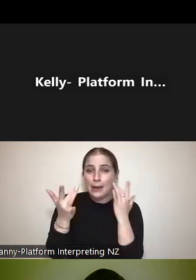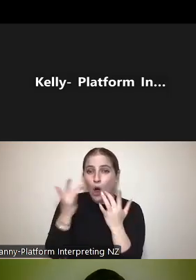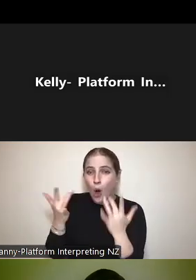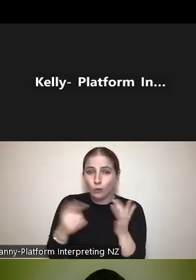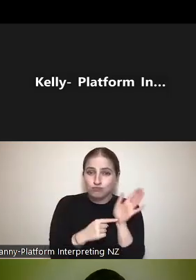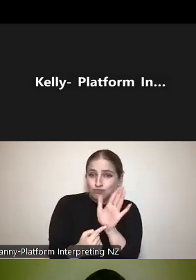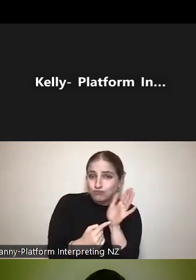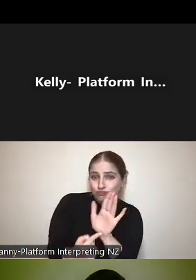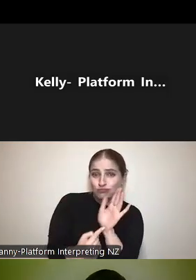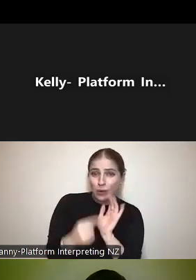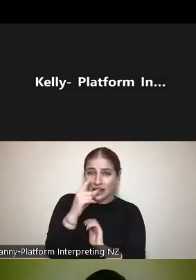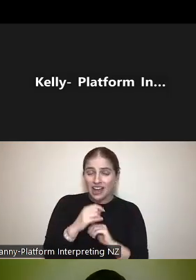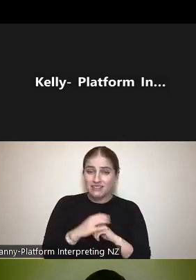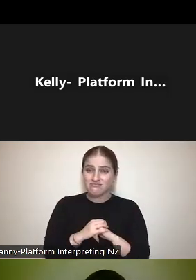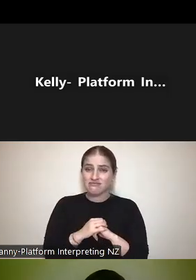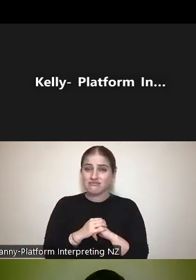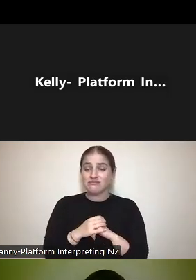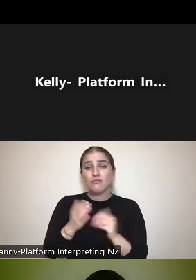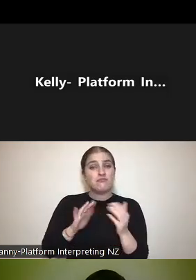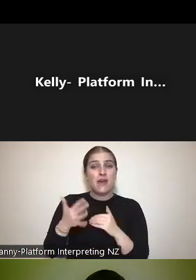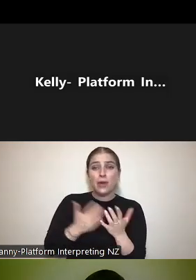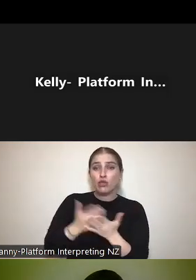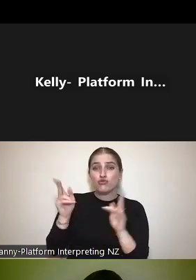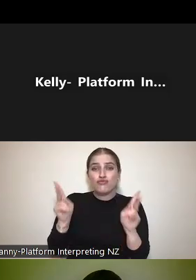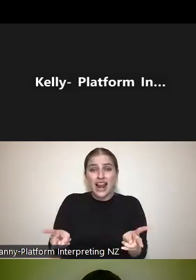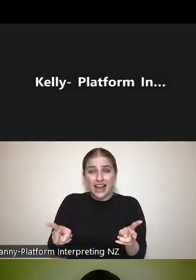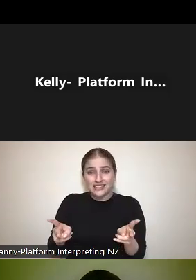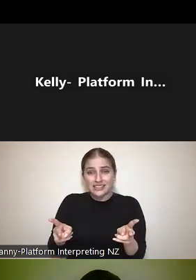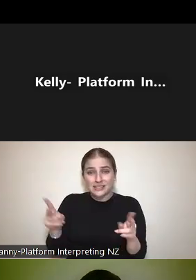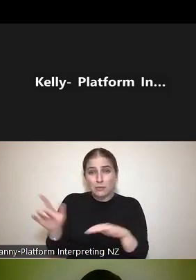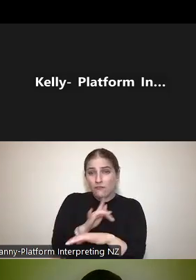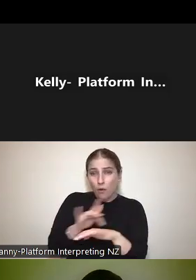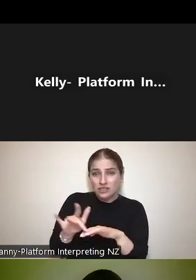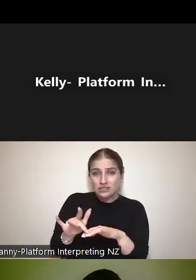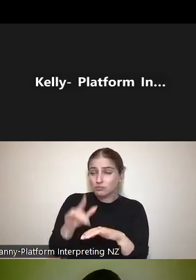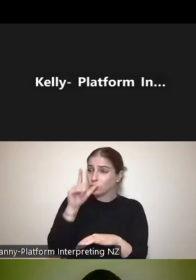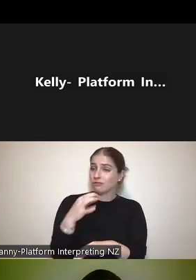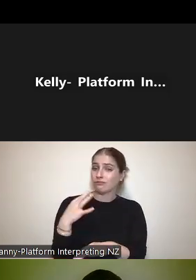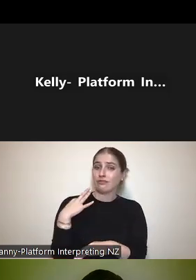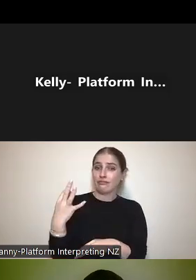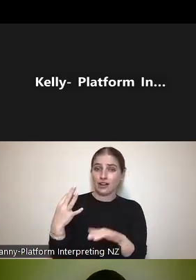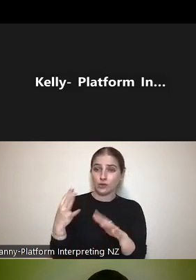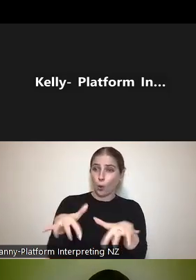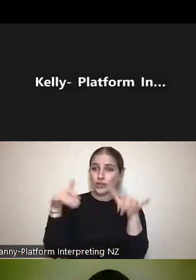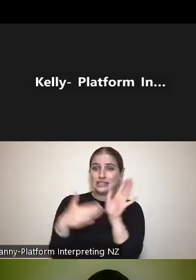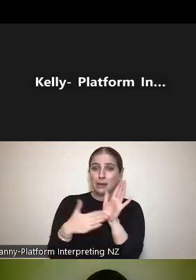where they invite audiences to come into the space a little bit early. And they demonstrate some of the lighting,